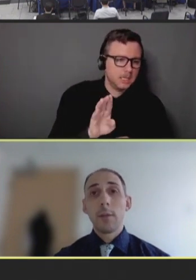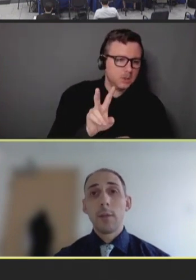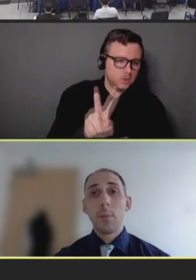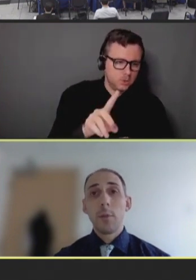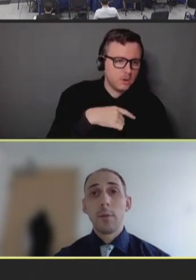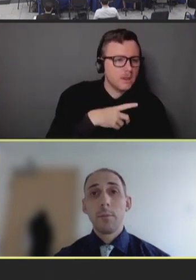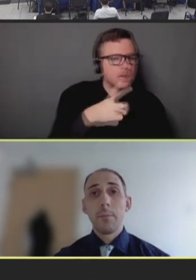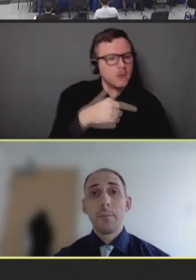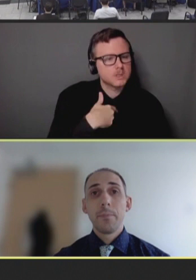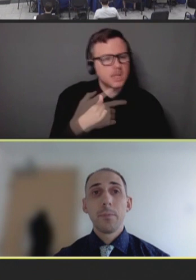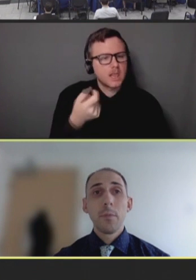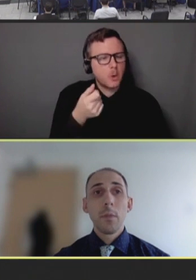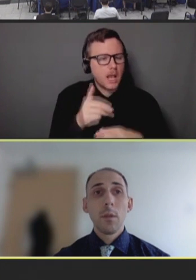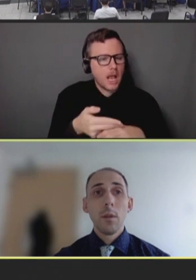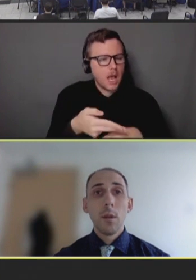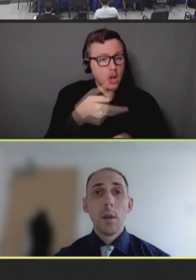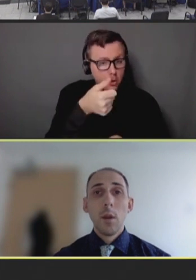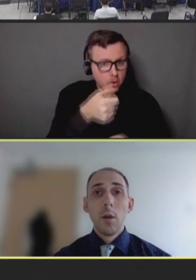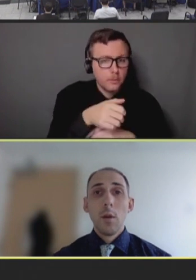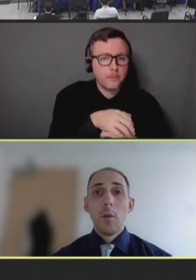And next slide, please.